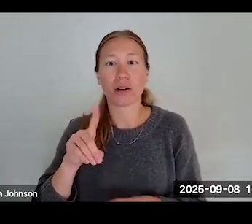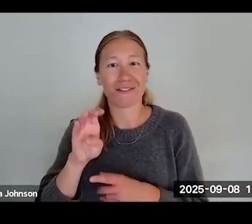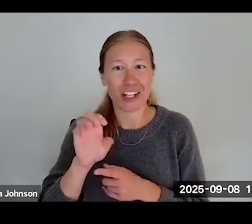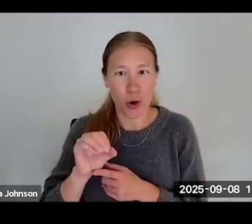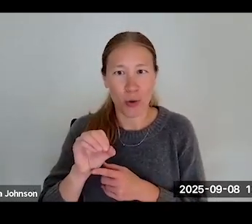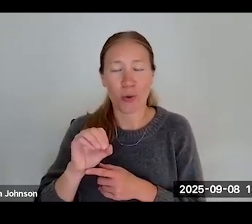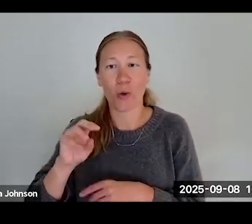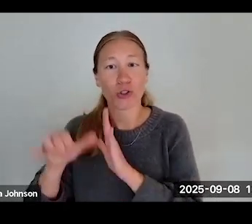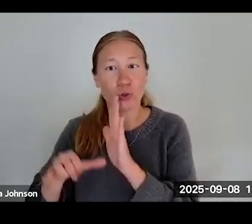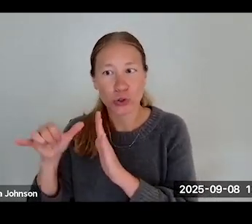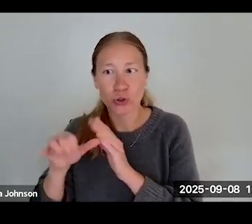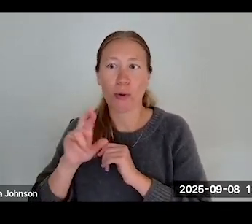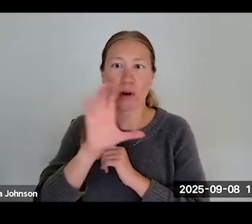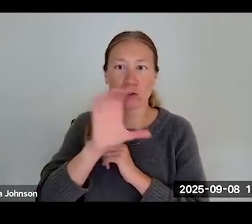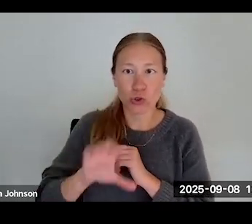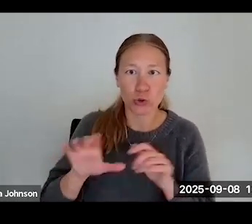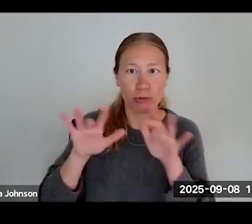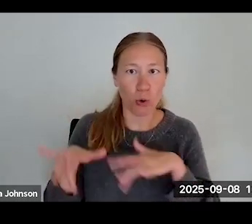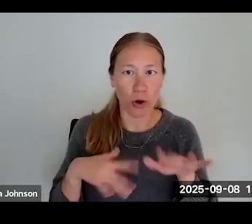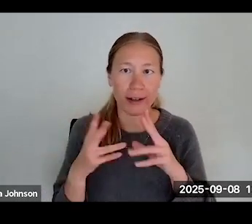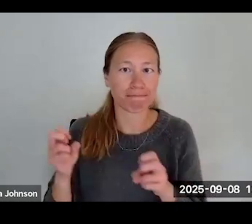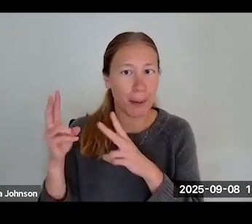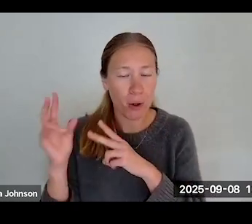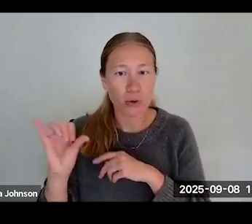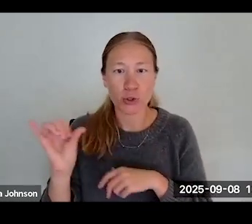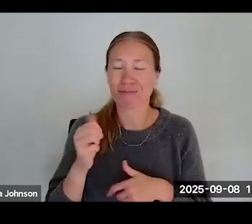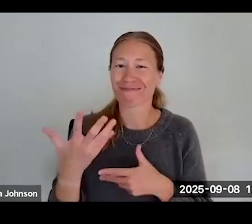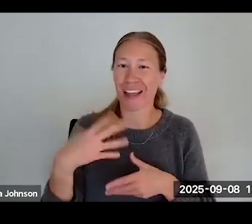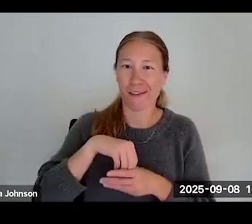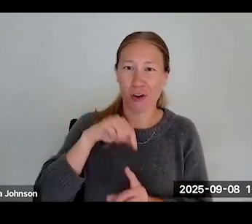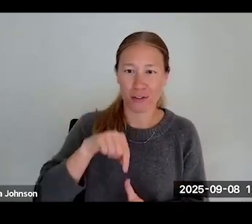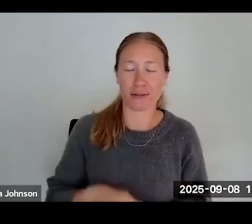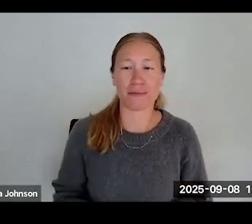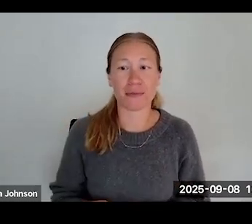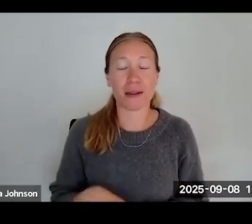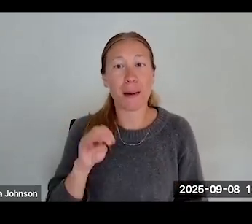through a platform like Zoom. Features that make media accessible include captions,